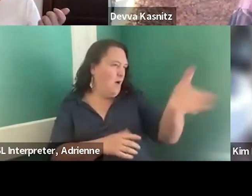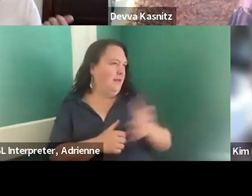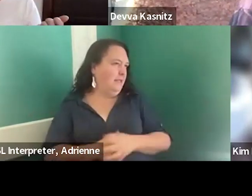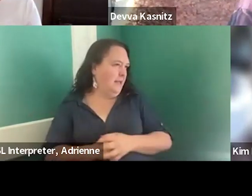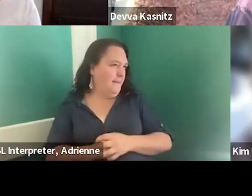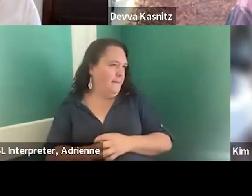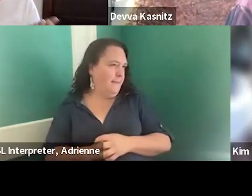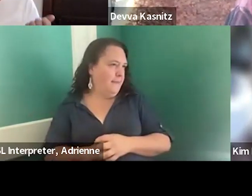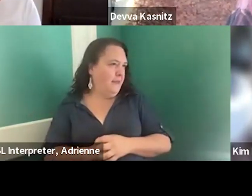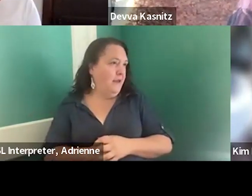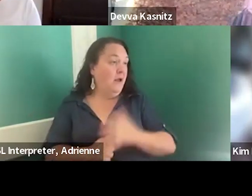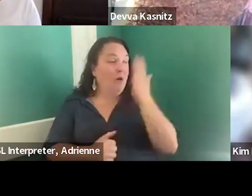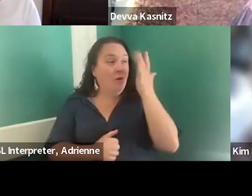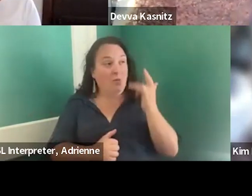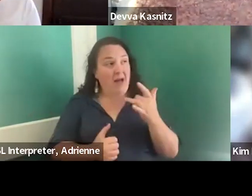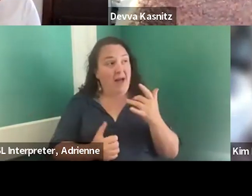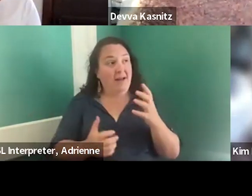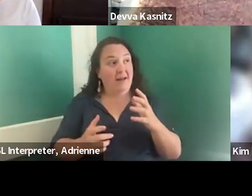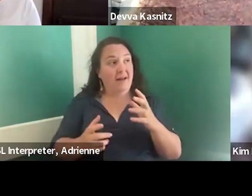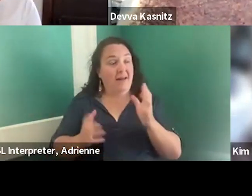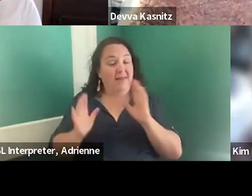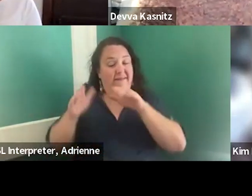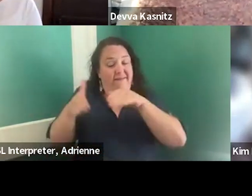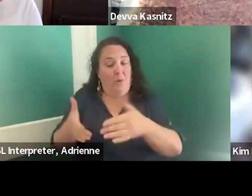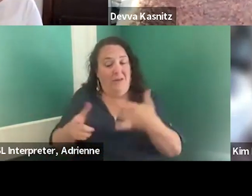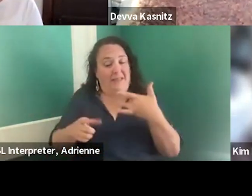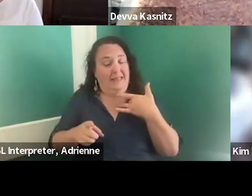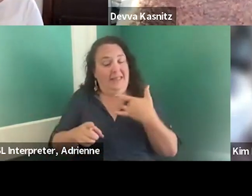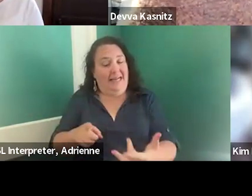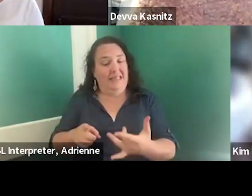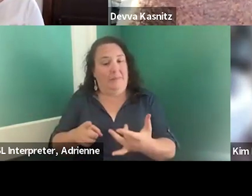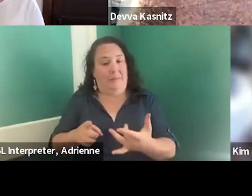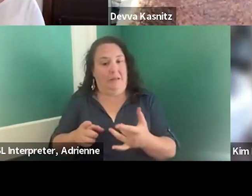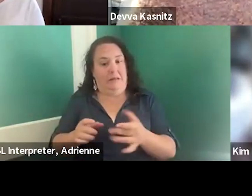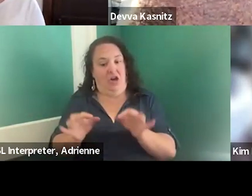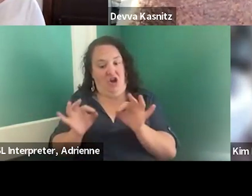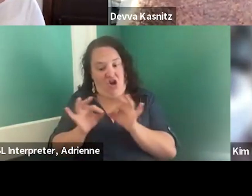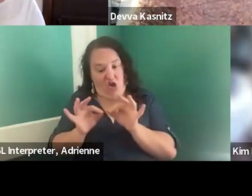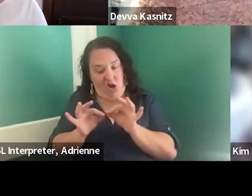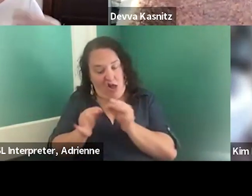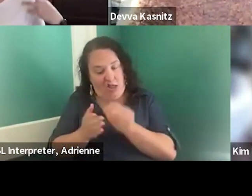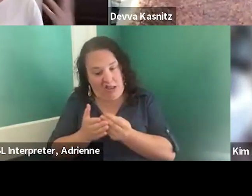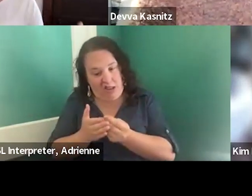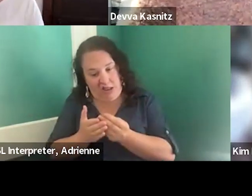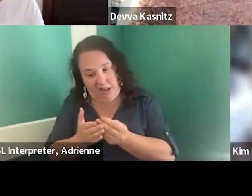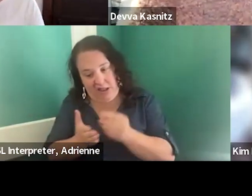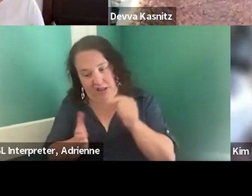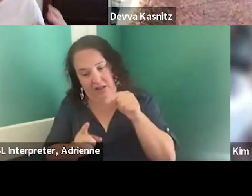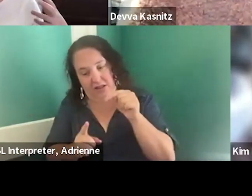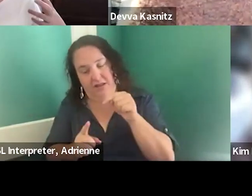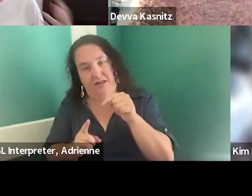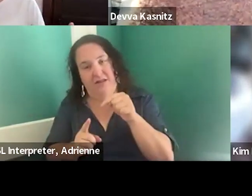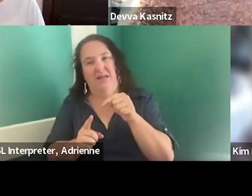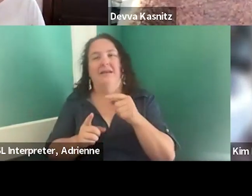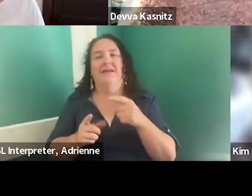the focus seems to be so heavily on what it will cost. Do you have any thoughts on when this question about cost,